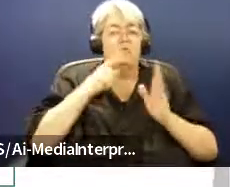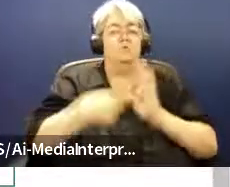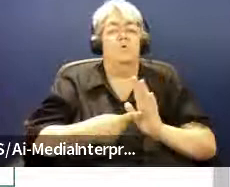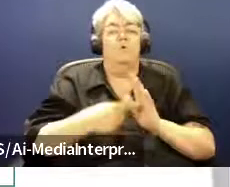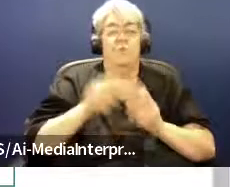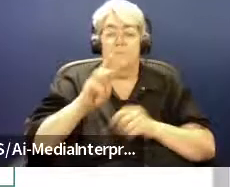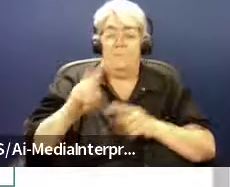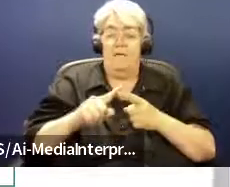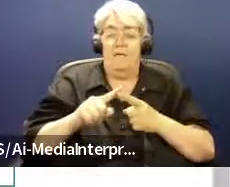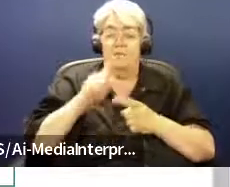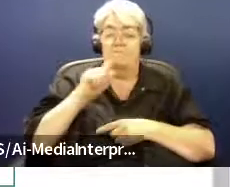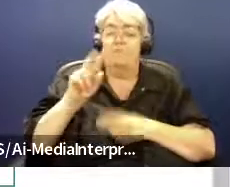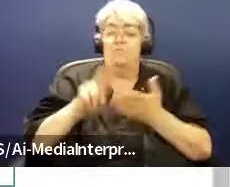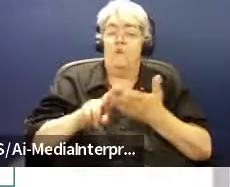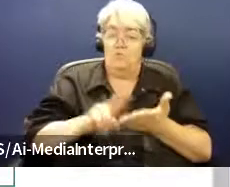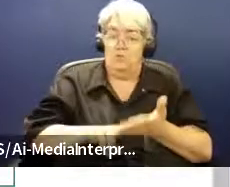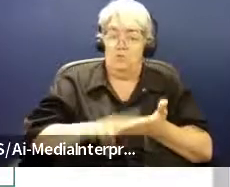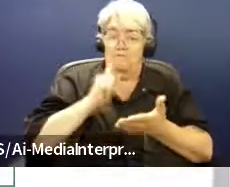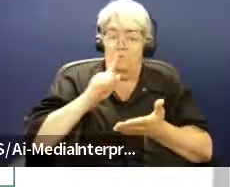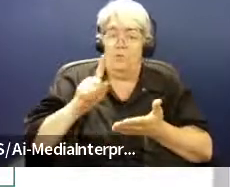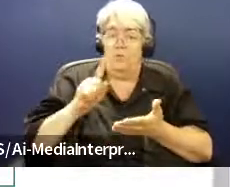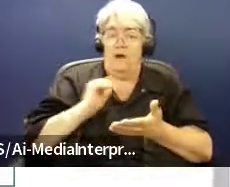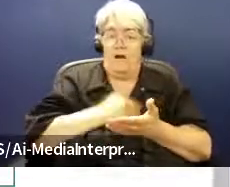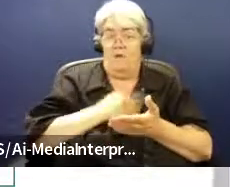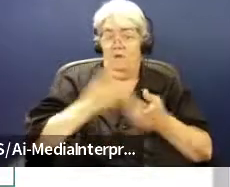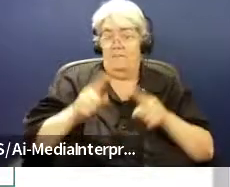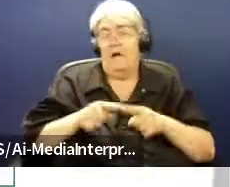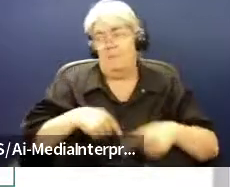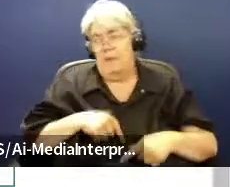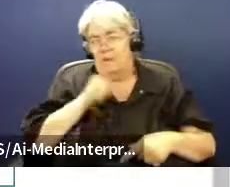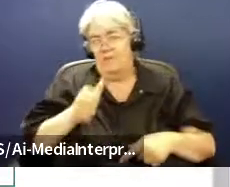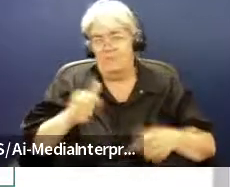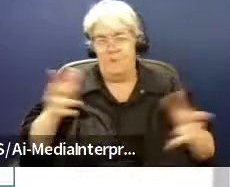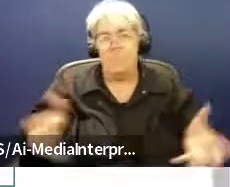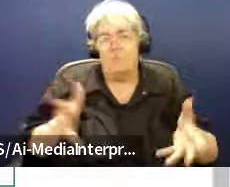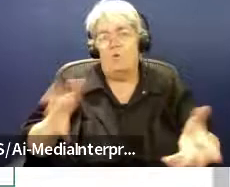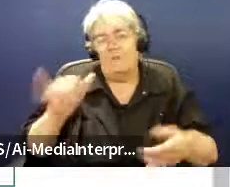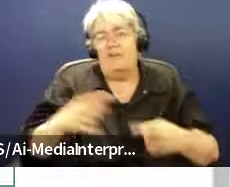so this will take me just a minute to get to but I want to show you